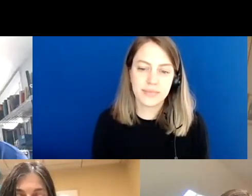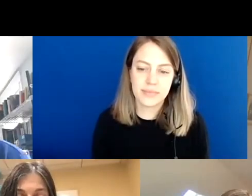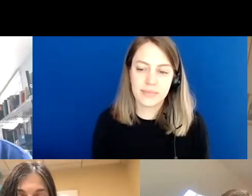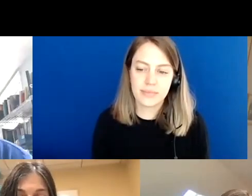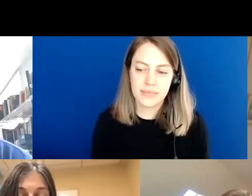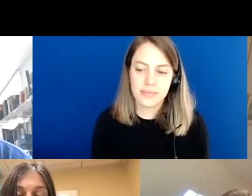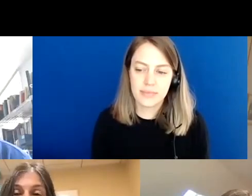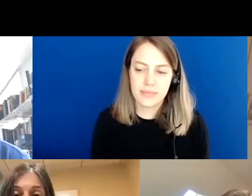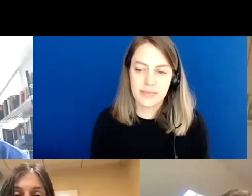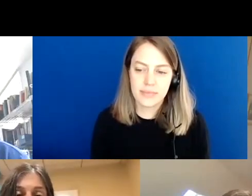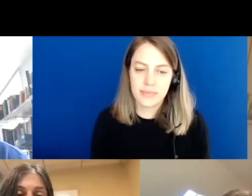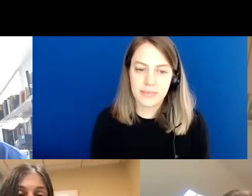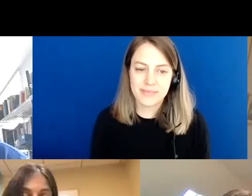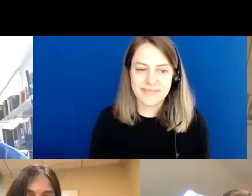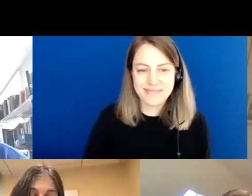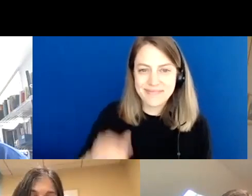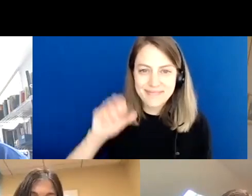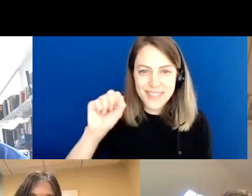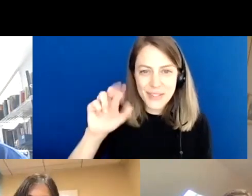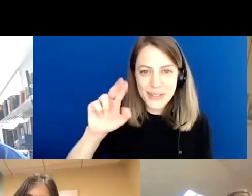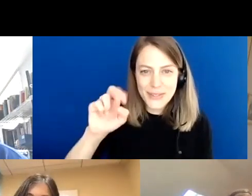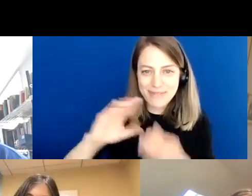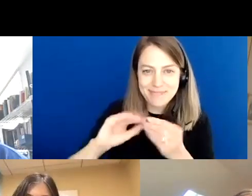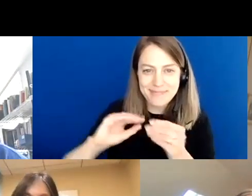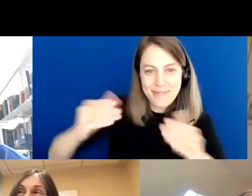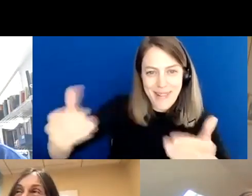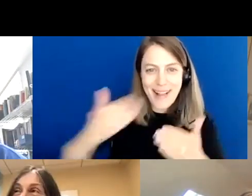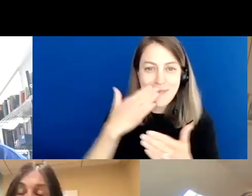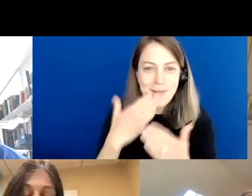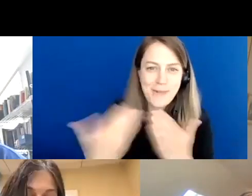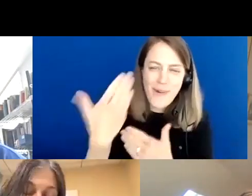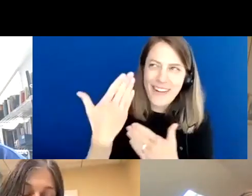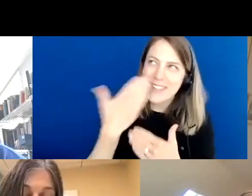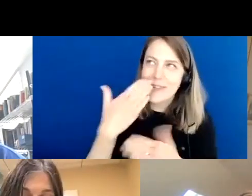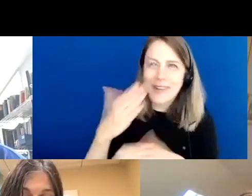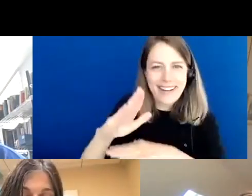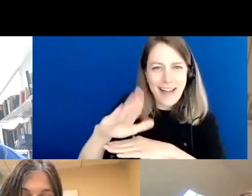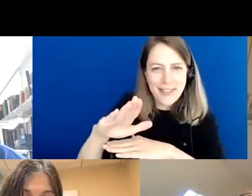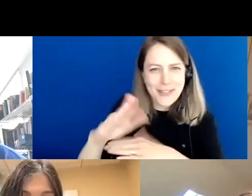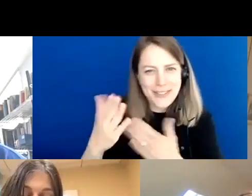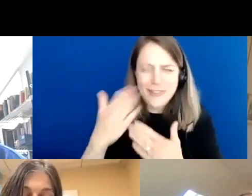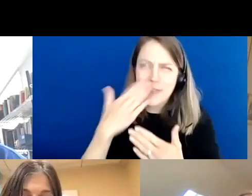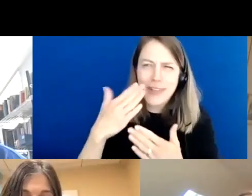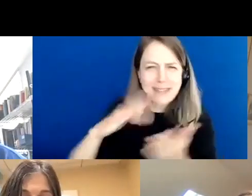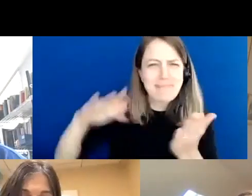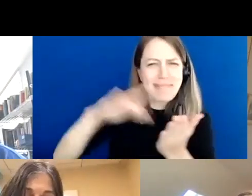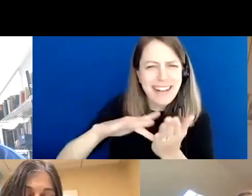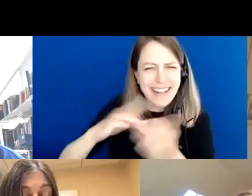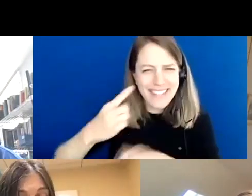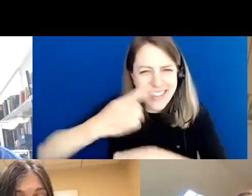Welcome. Good morning or good afternoon or good midday. I am Sue Ramin.